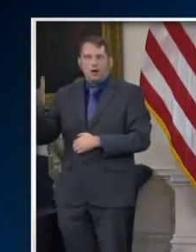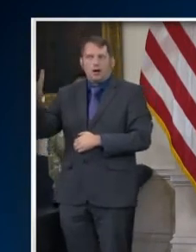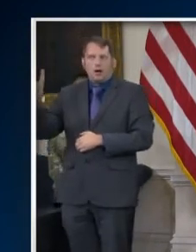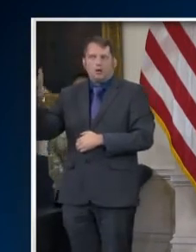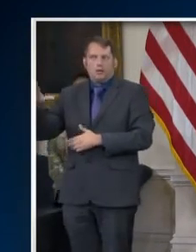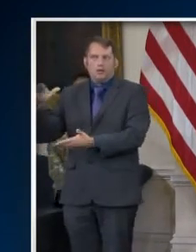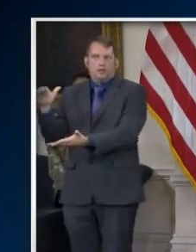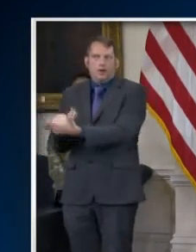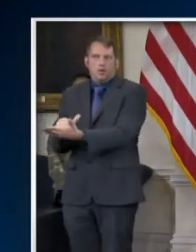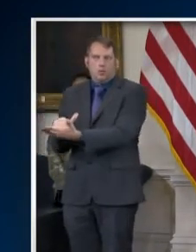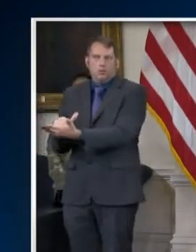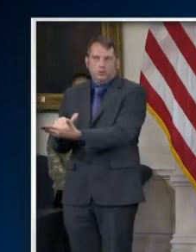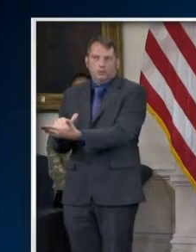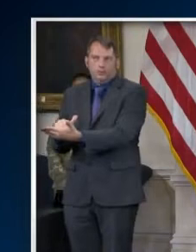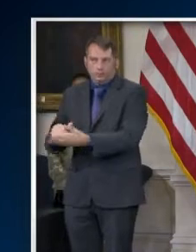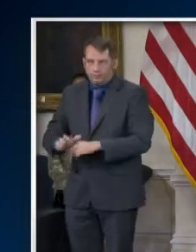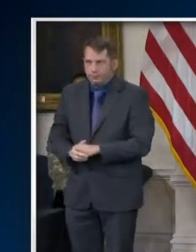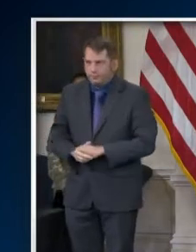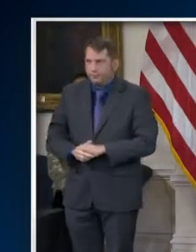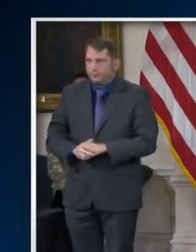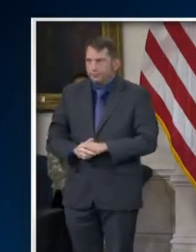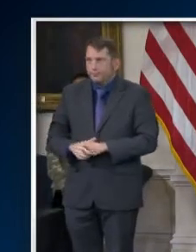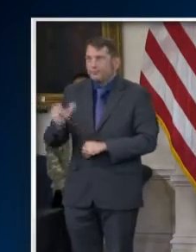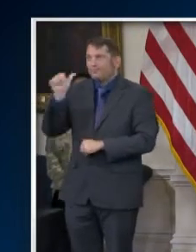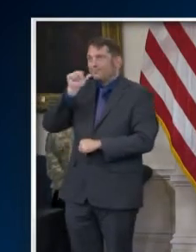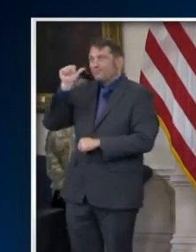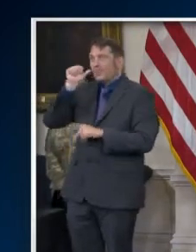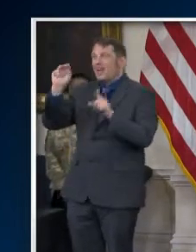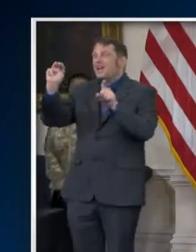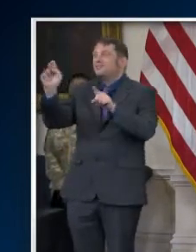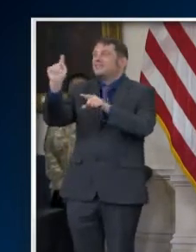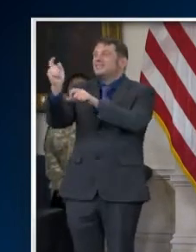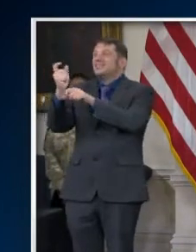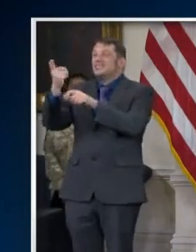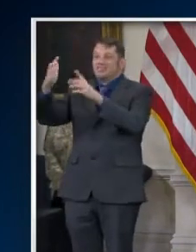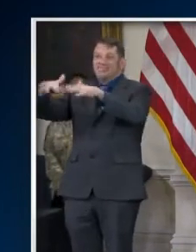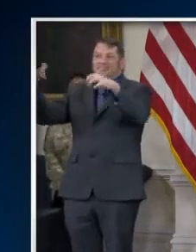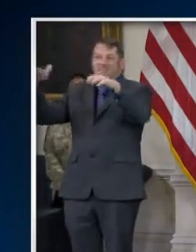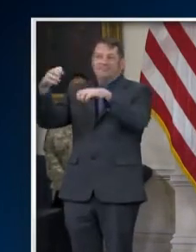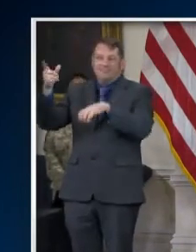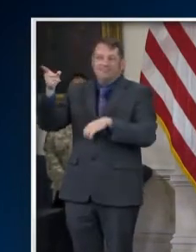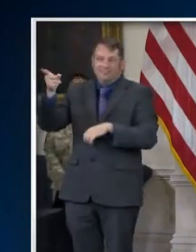SOUTHERN MARYLAND SITE REACHED 100,000 VACCINATIONS AS OF TODAY